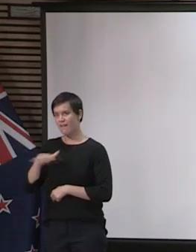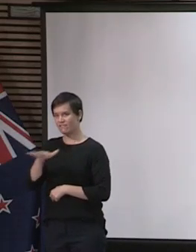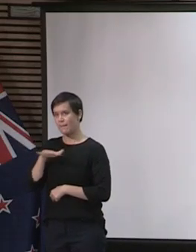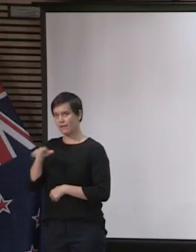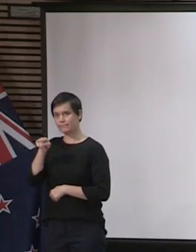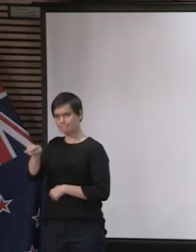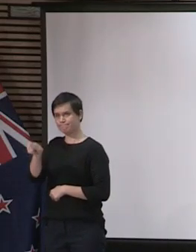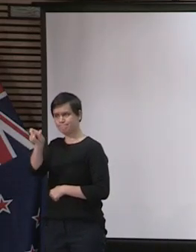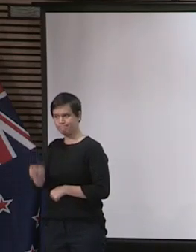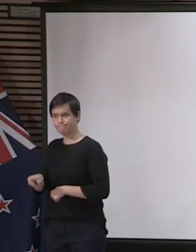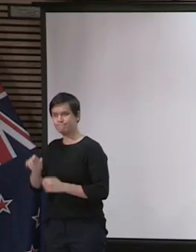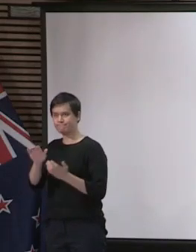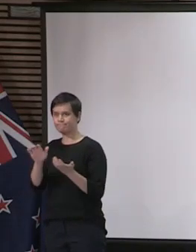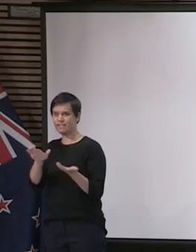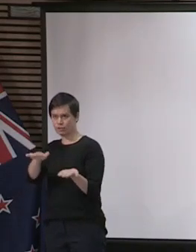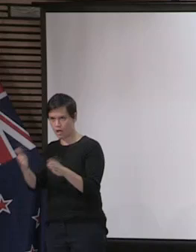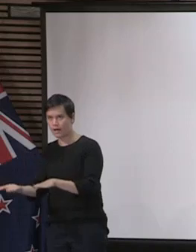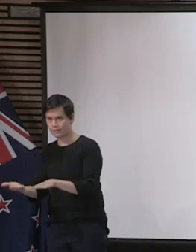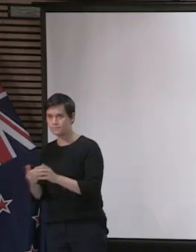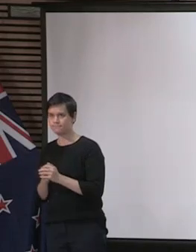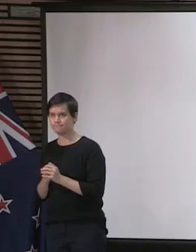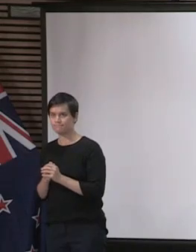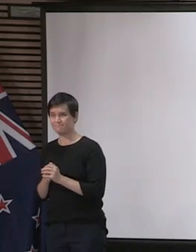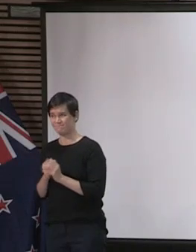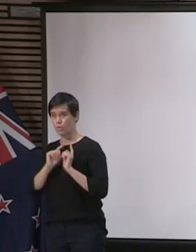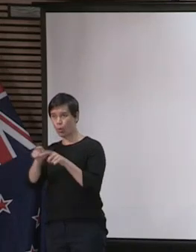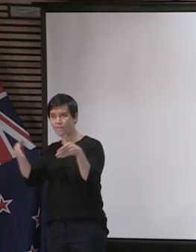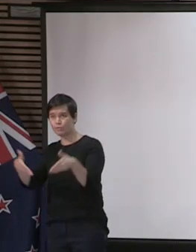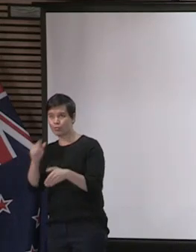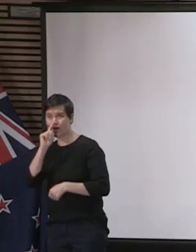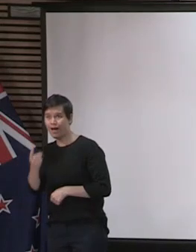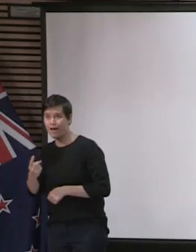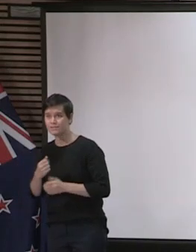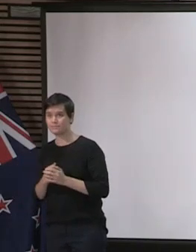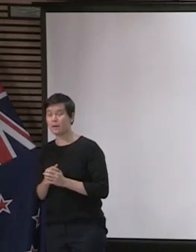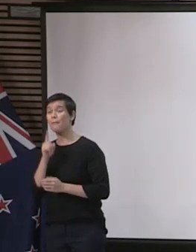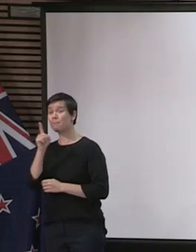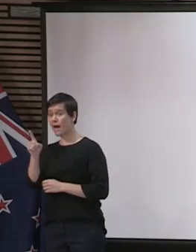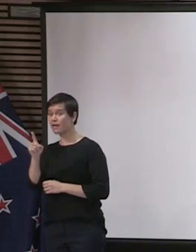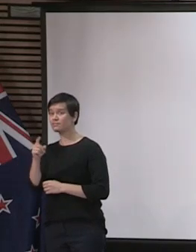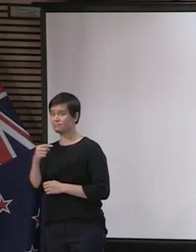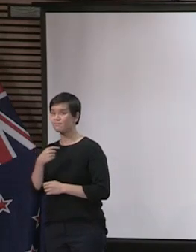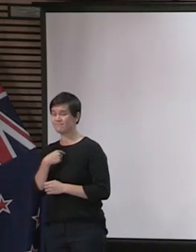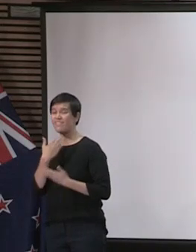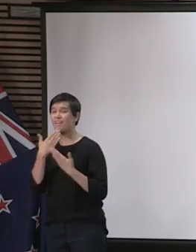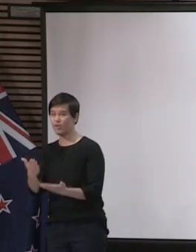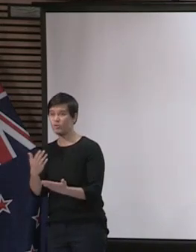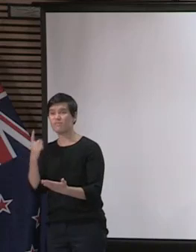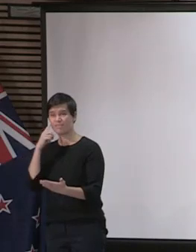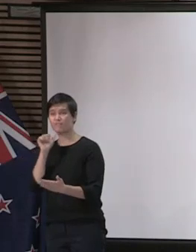who had lost a loved one who said they were one of the families who have been affected by the funeral arrangements, but to